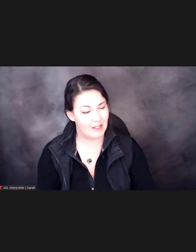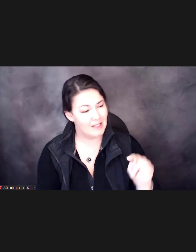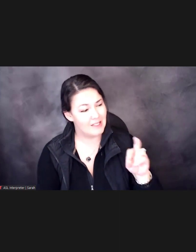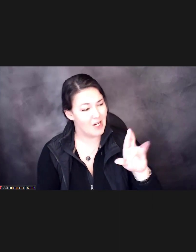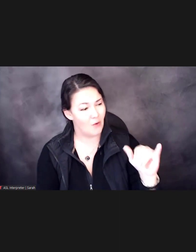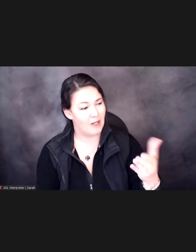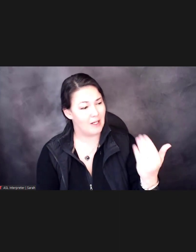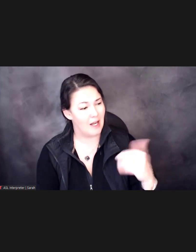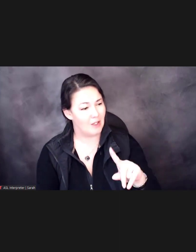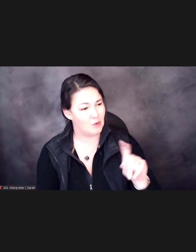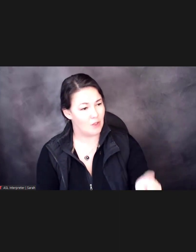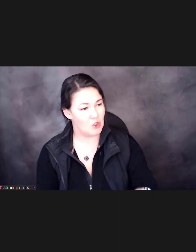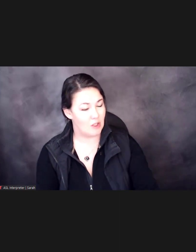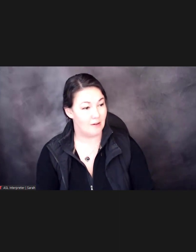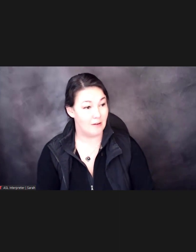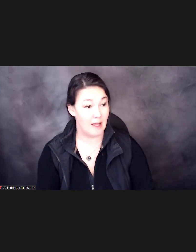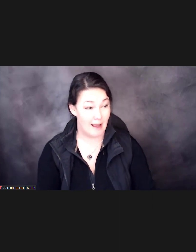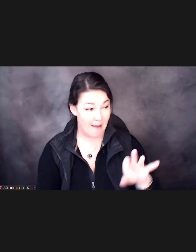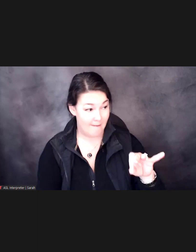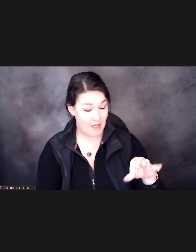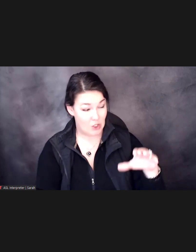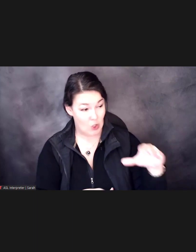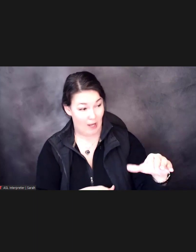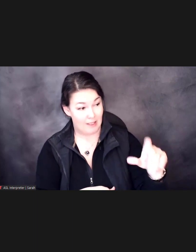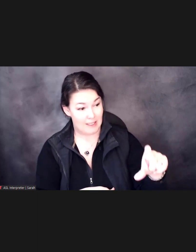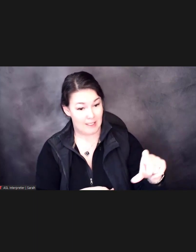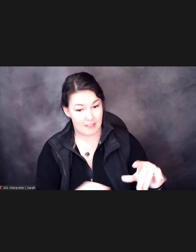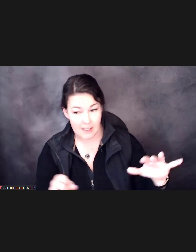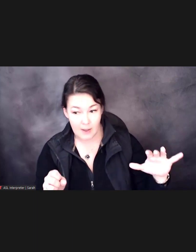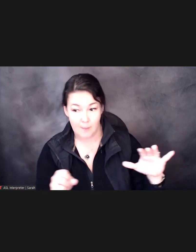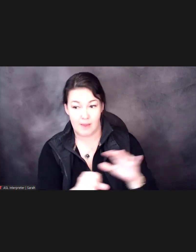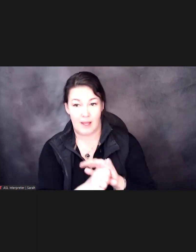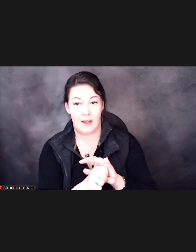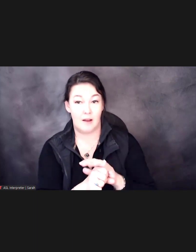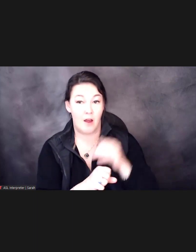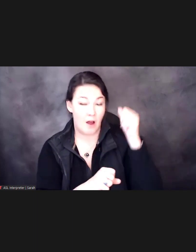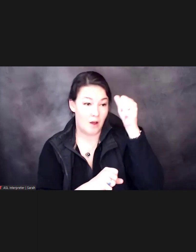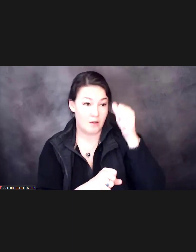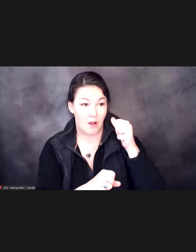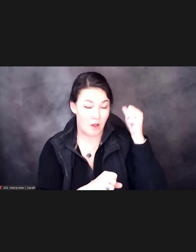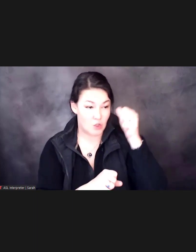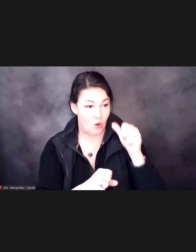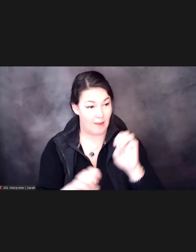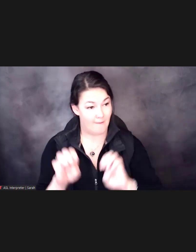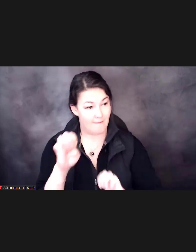Terry, the next question, if a child needs a complete audiological